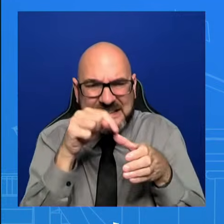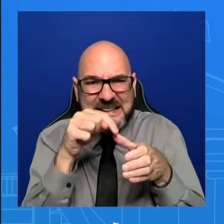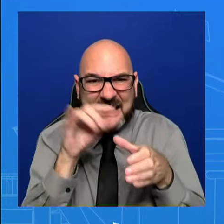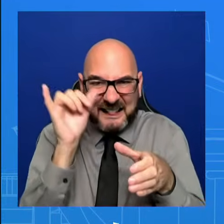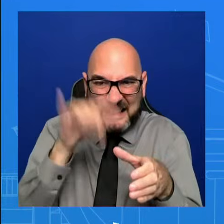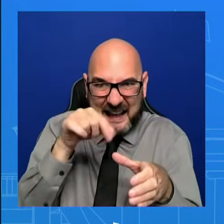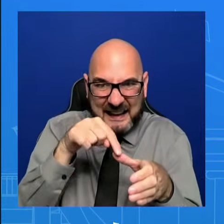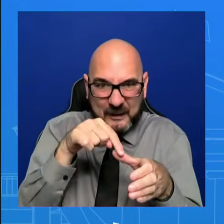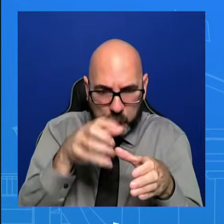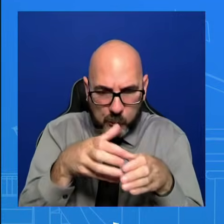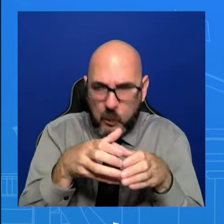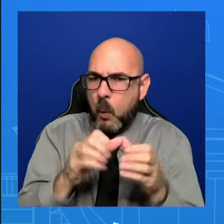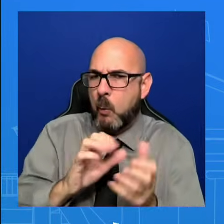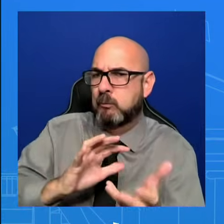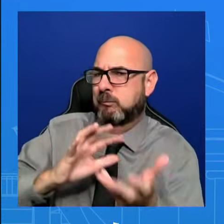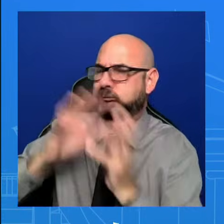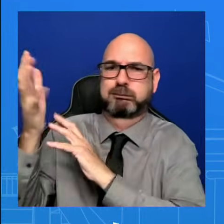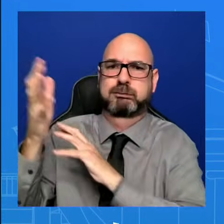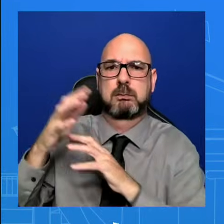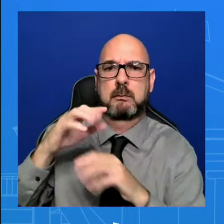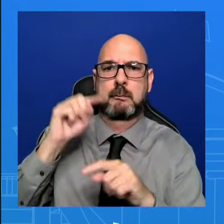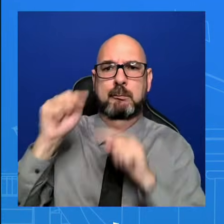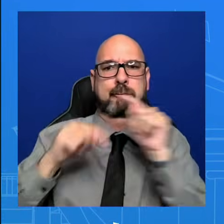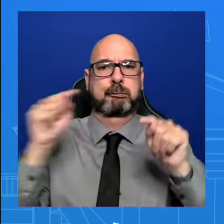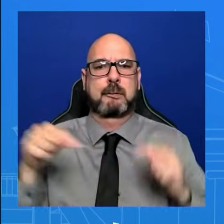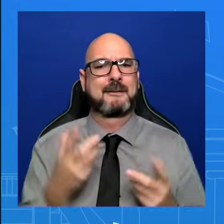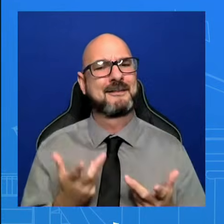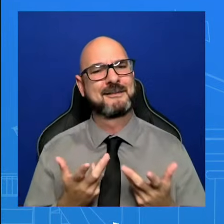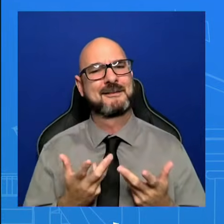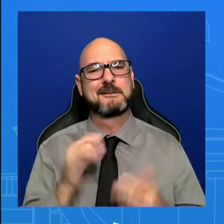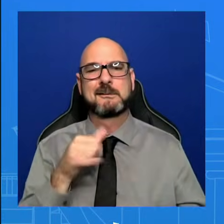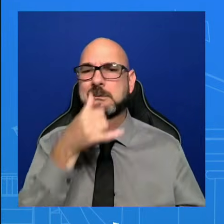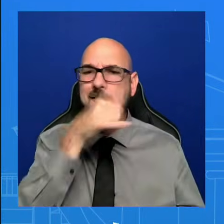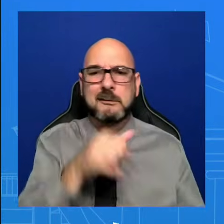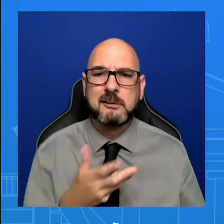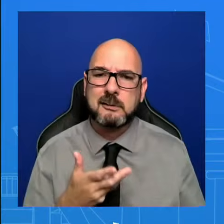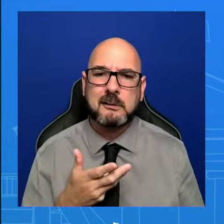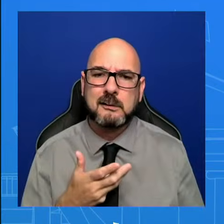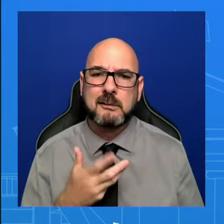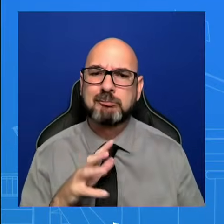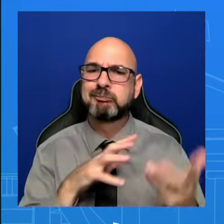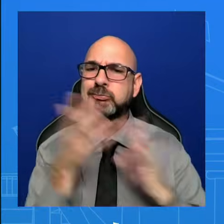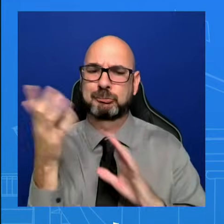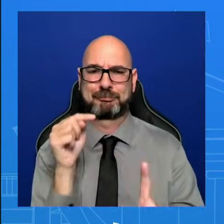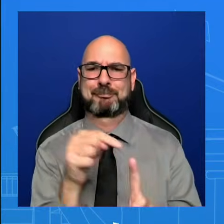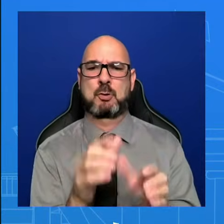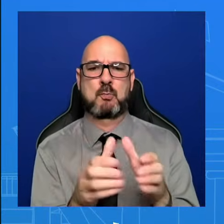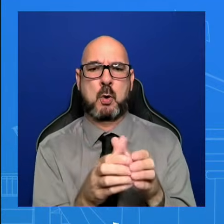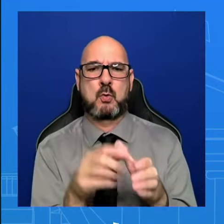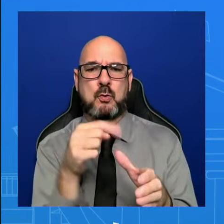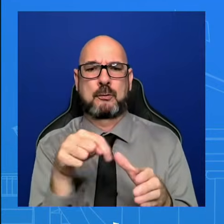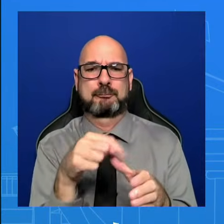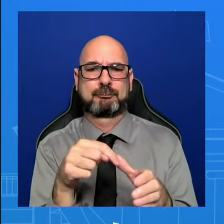and they're causing a disruption that -- that really takes away from students' academic experience --